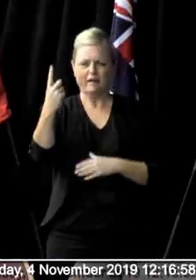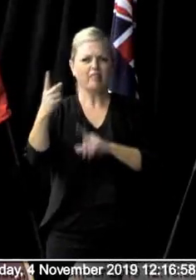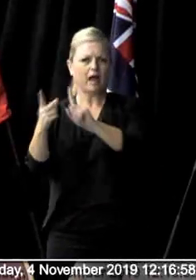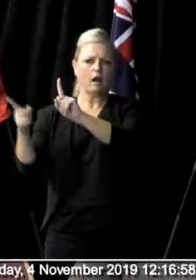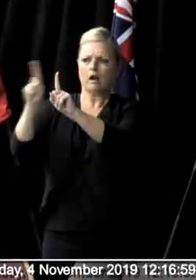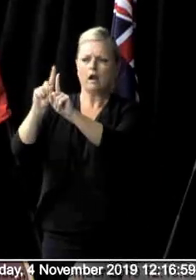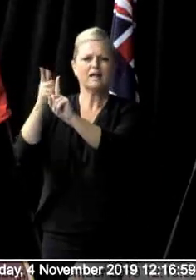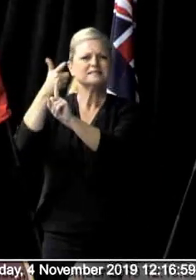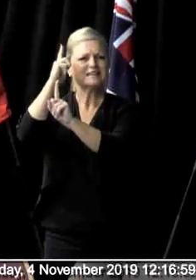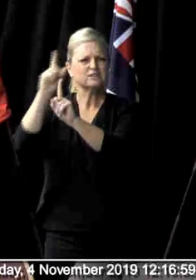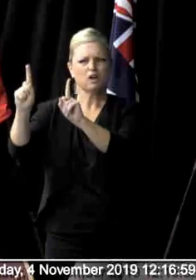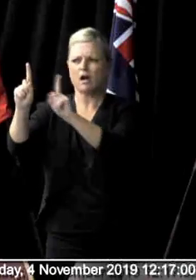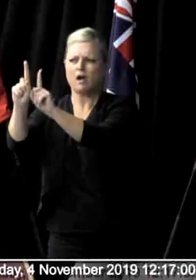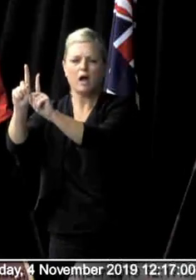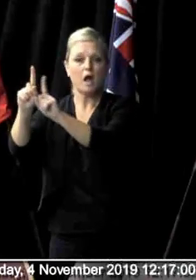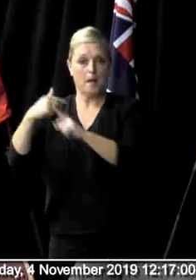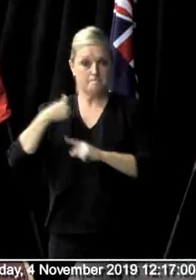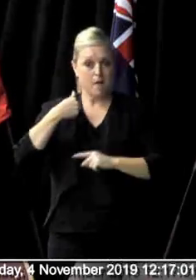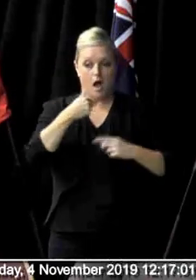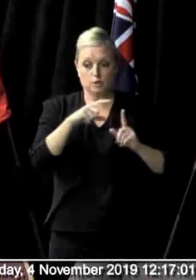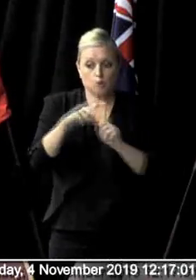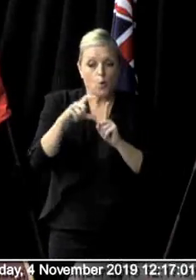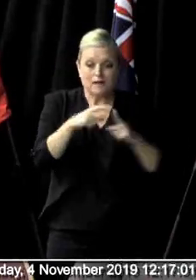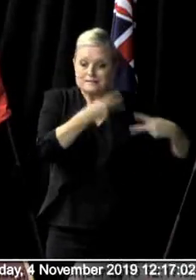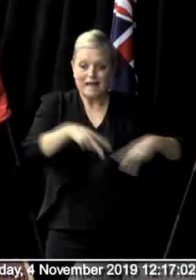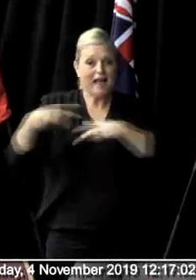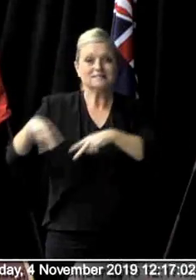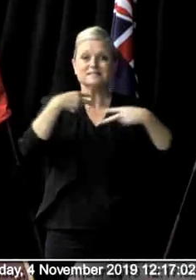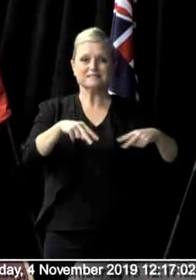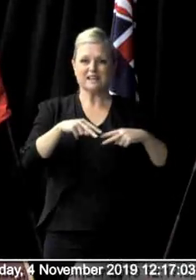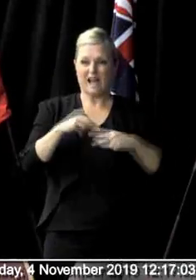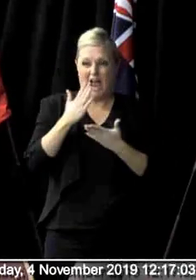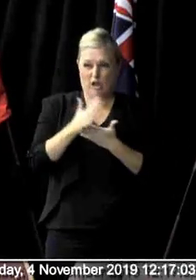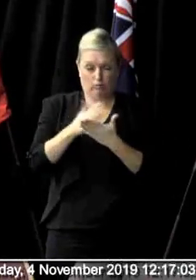She was doing the same performance at the same standard as all of the other children,